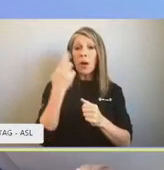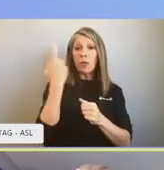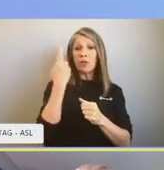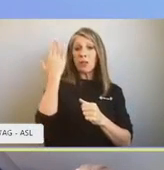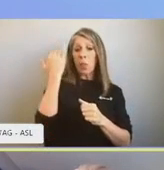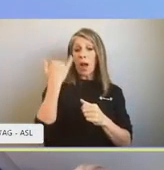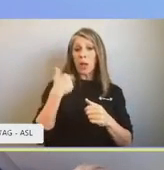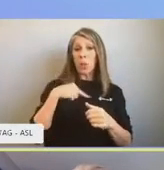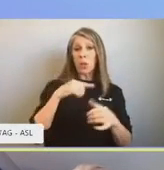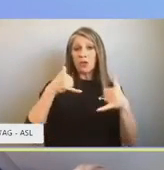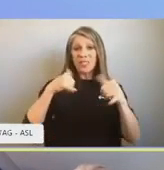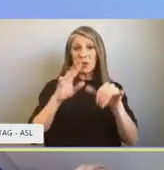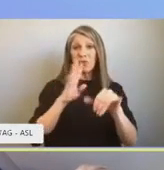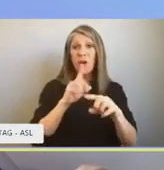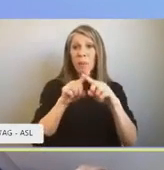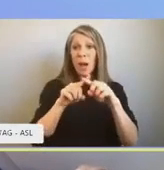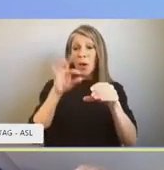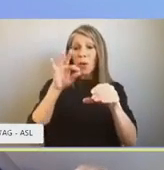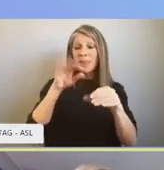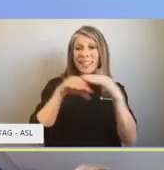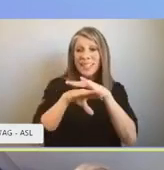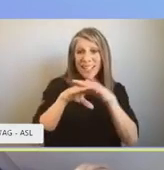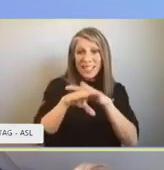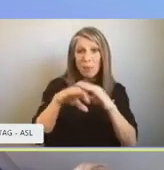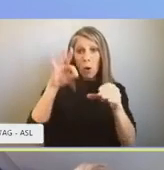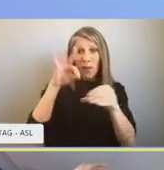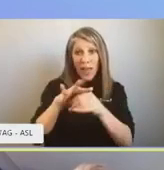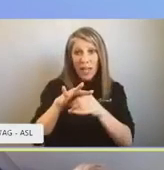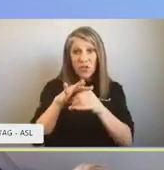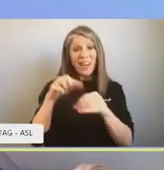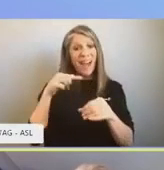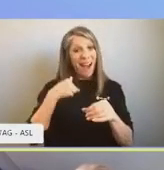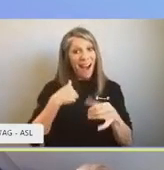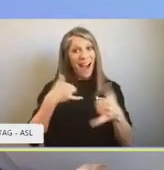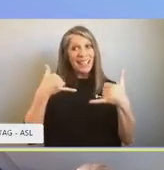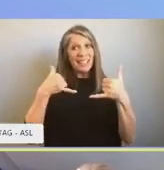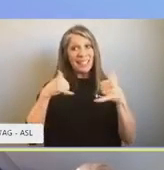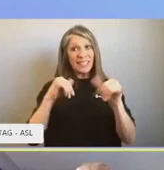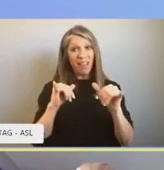innovative things coming down the pike, and thinking about how we got here. One of the reasons we